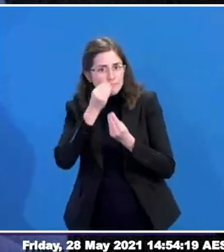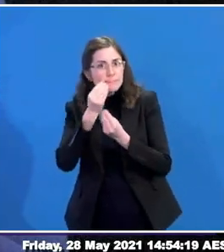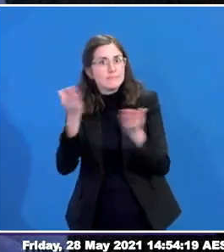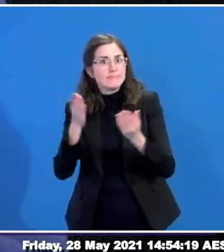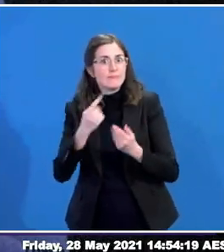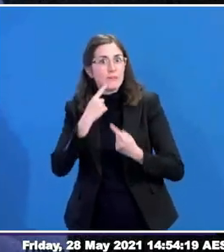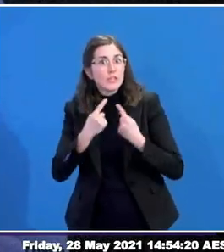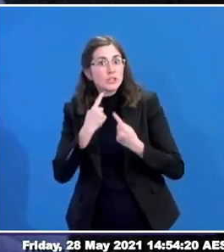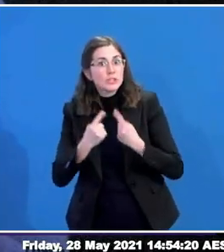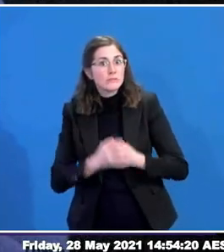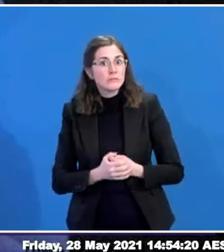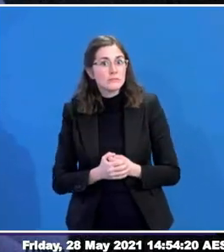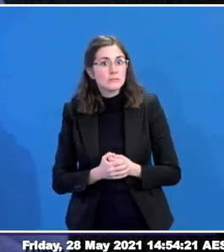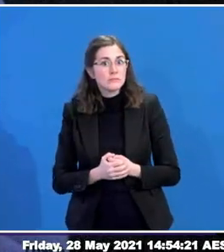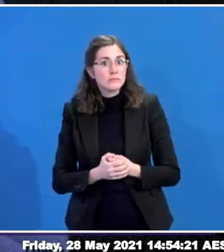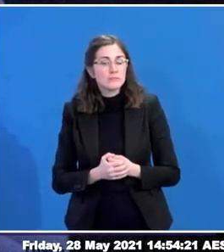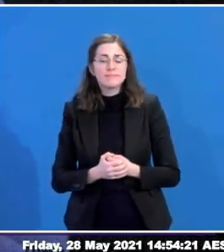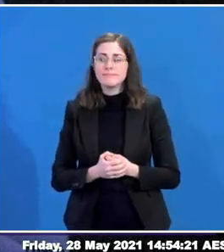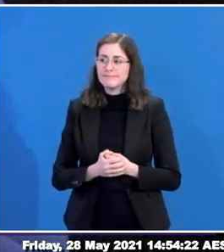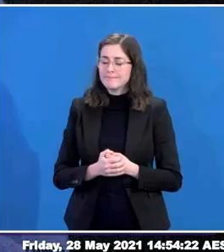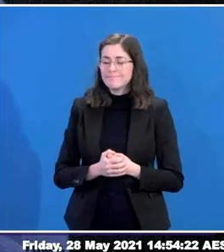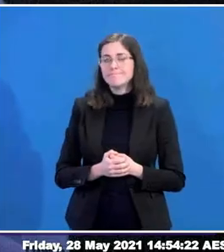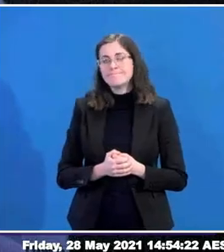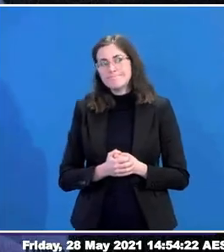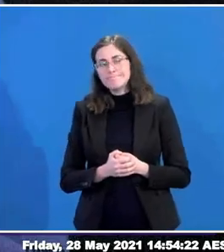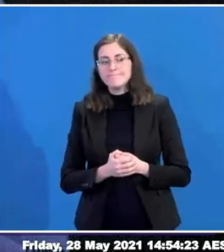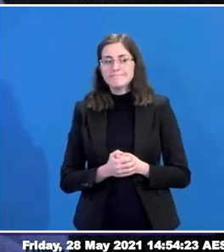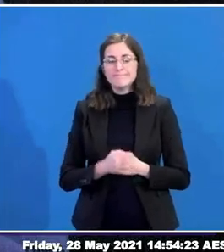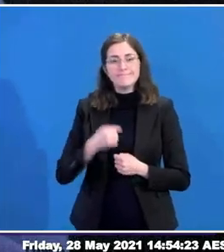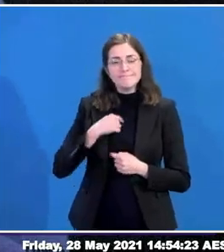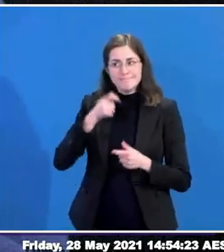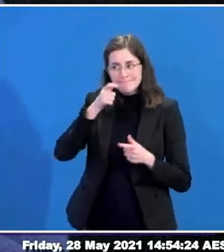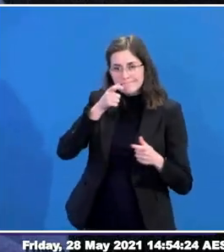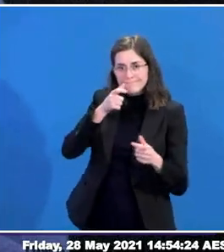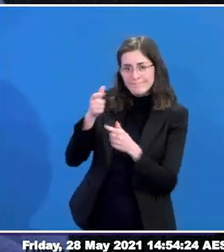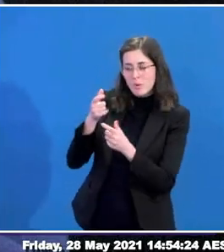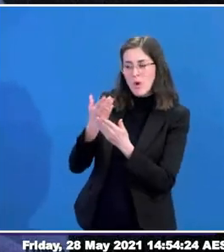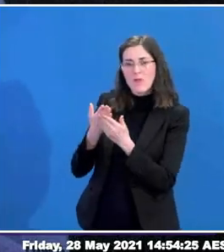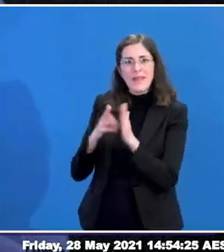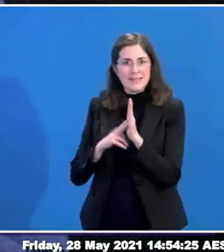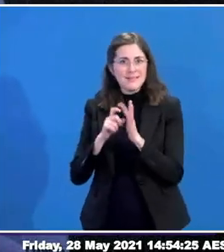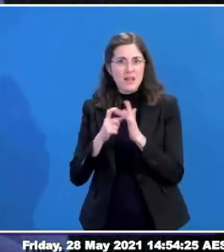As the regulator, my view would be that if we are